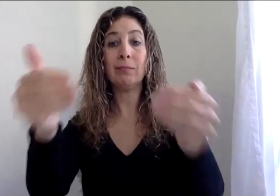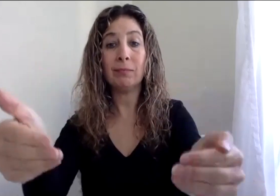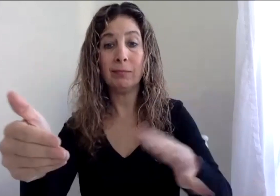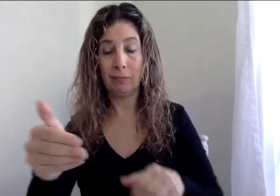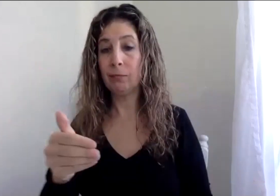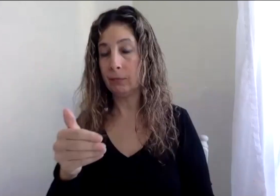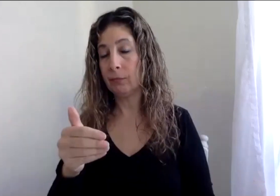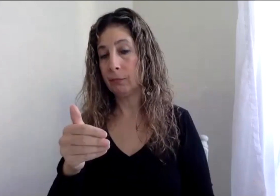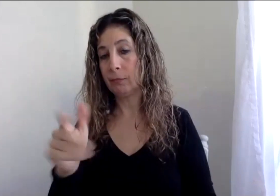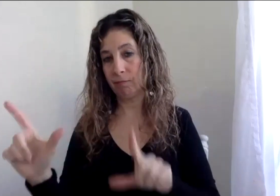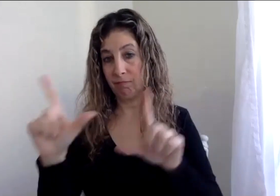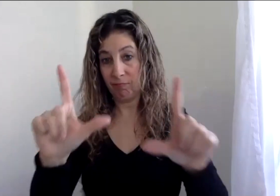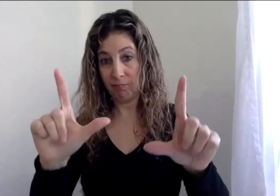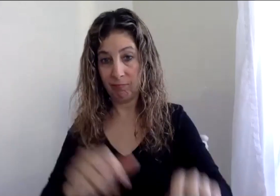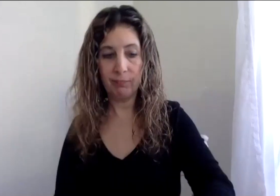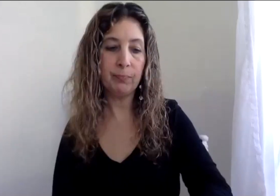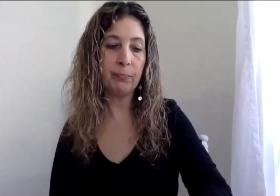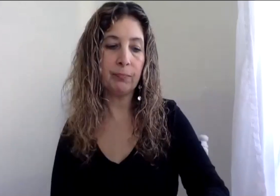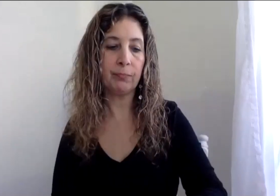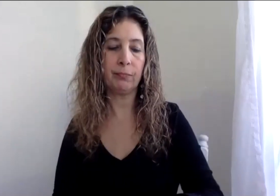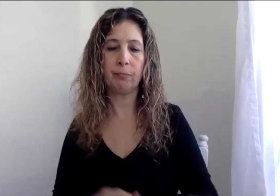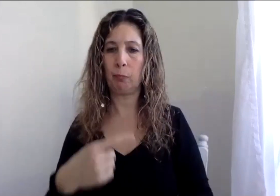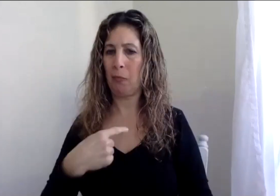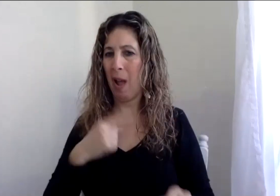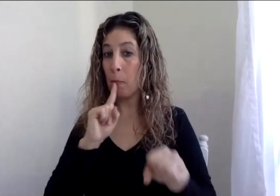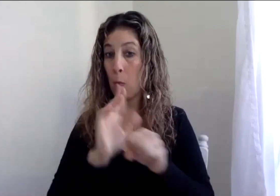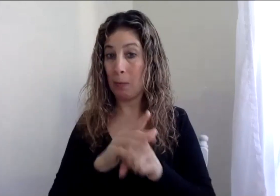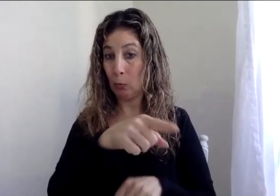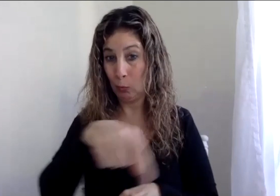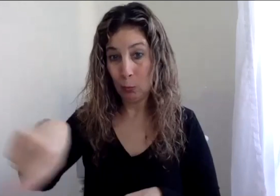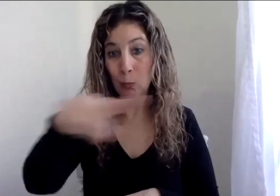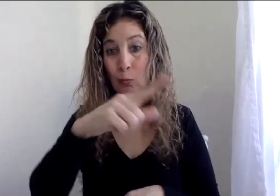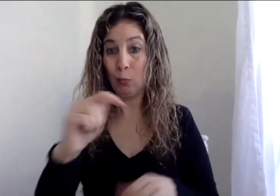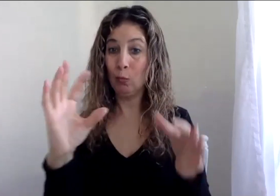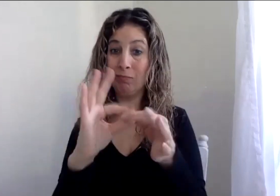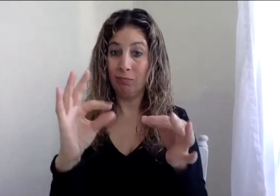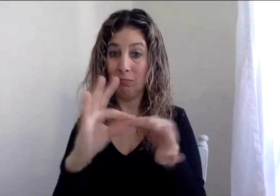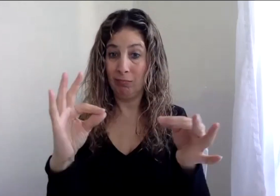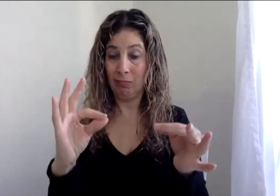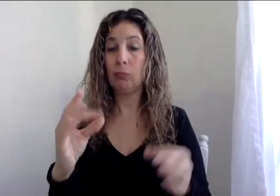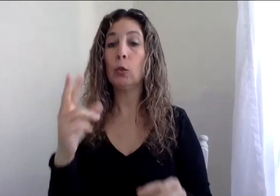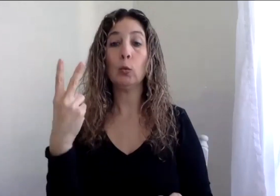I'm going to keep you updated in the next vlogs.